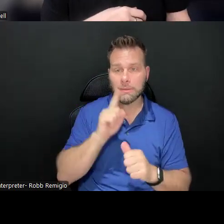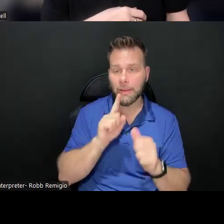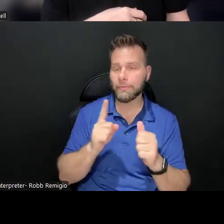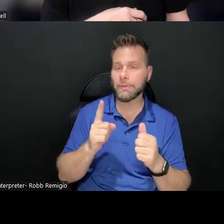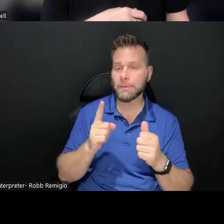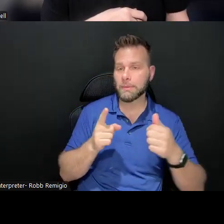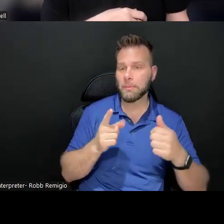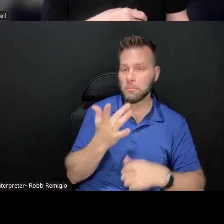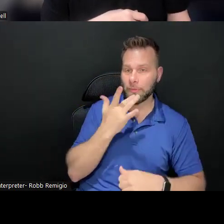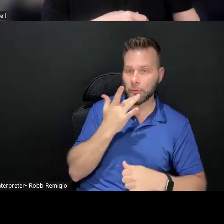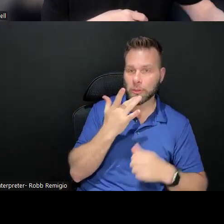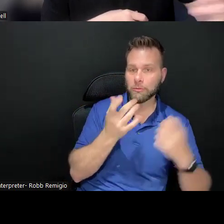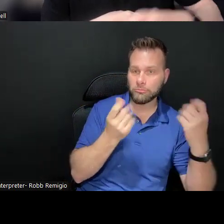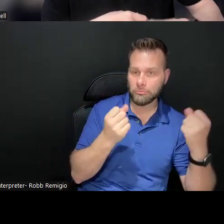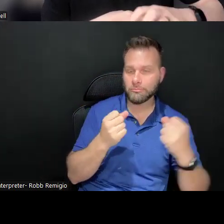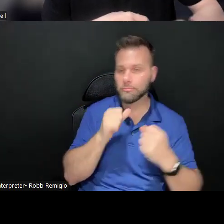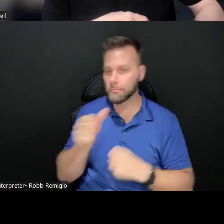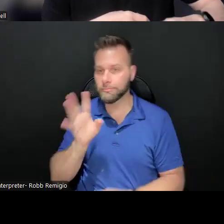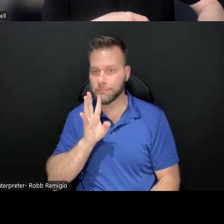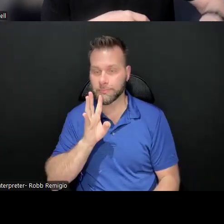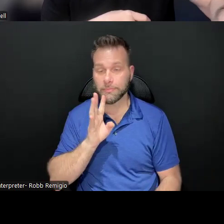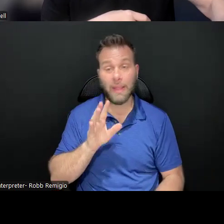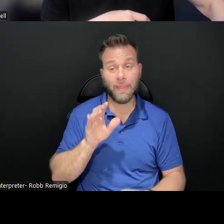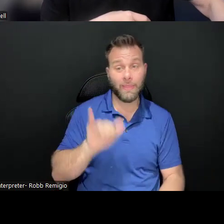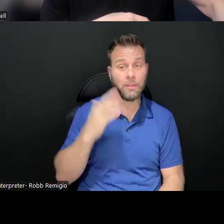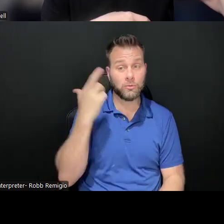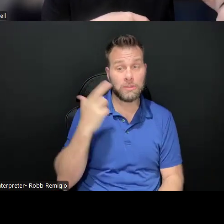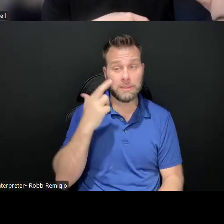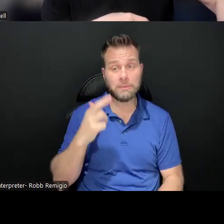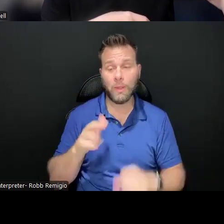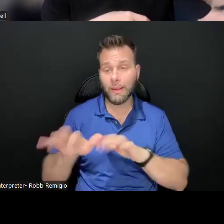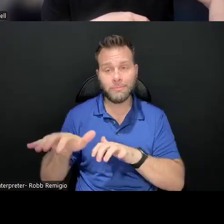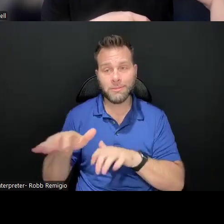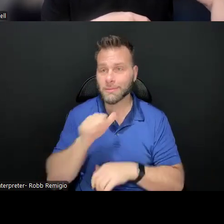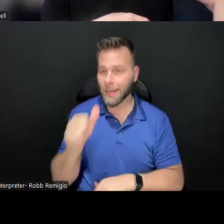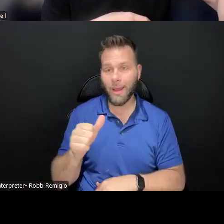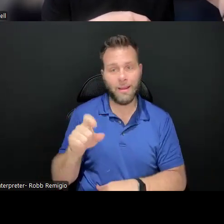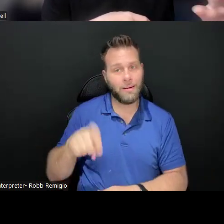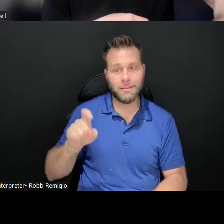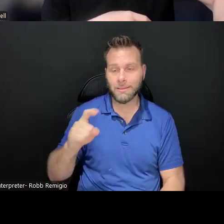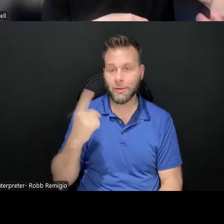Most Deaf people choose not to speak but to communicate in Which is one of the reasons why captioning is not